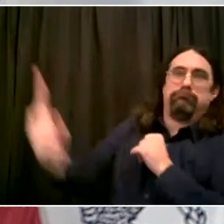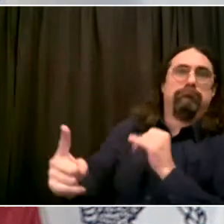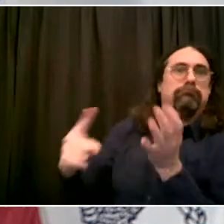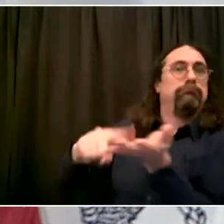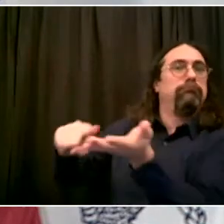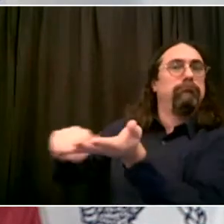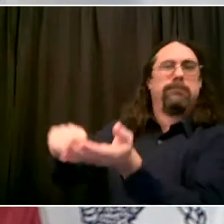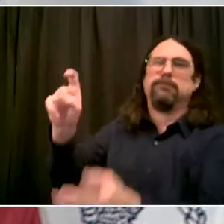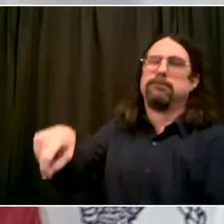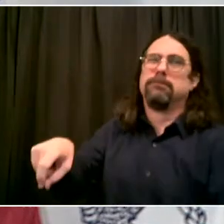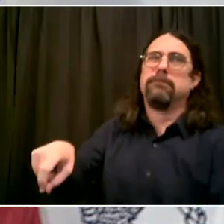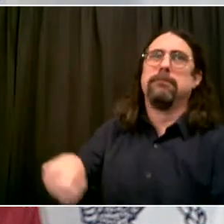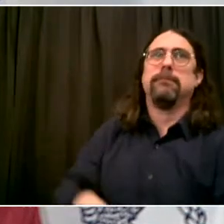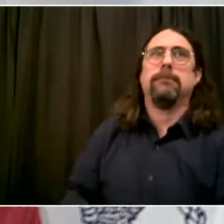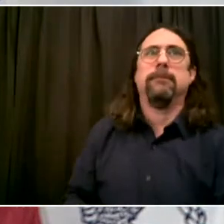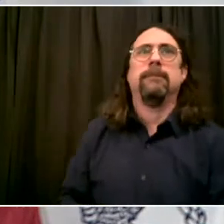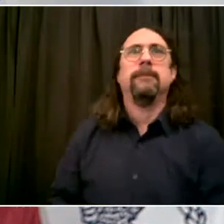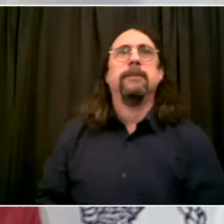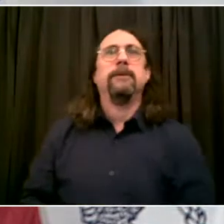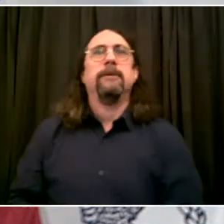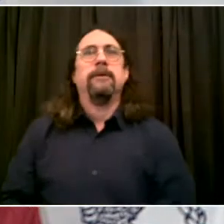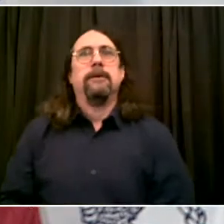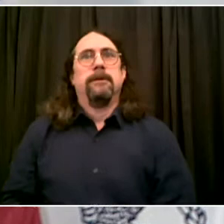GGVEORRORN''S OFFICE BUT AN